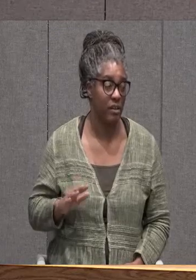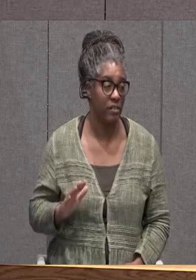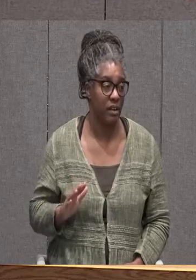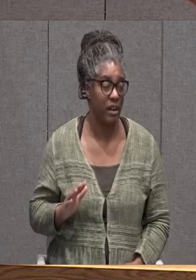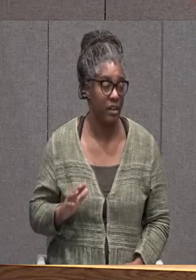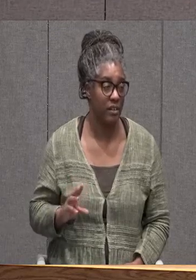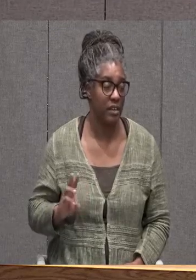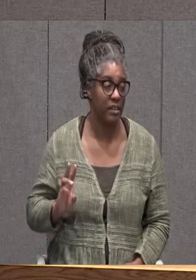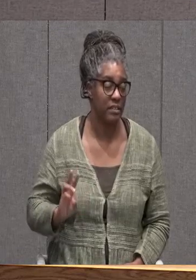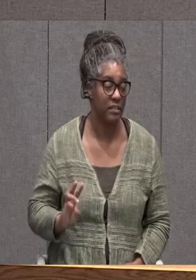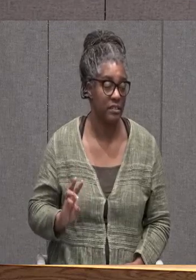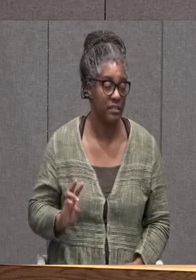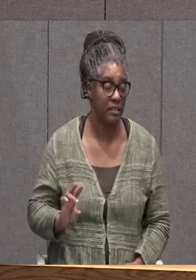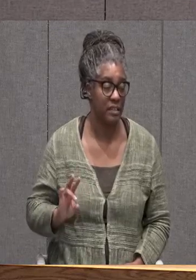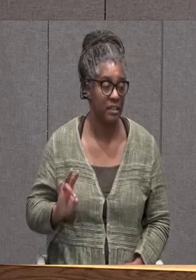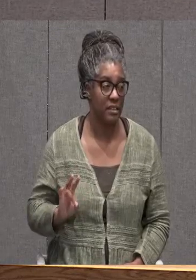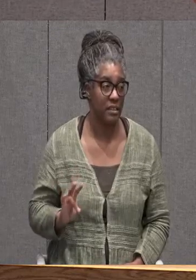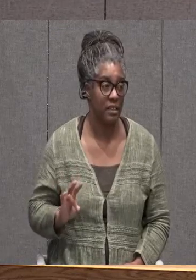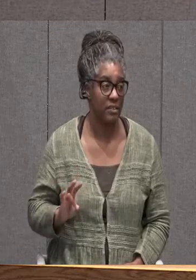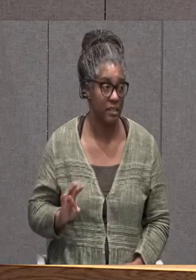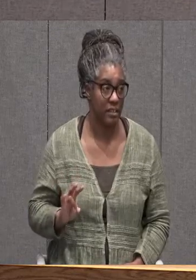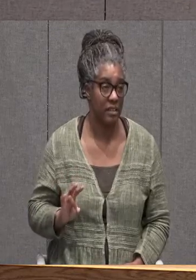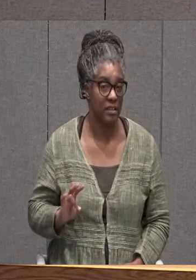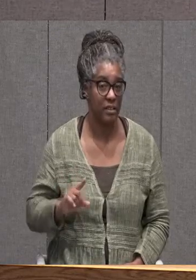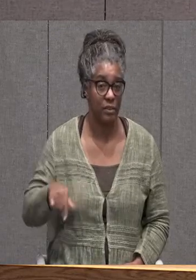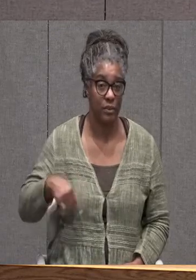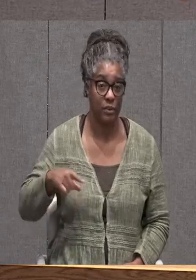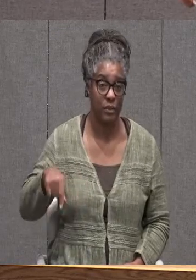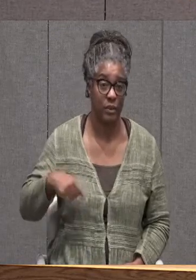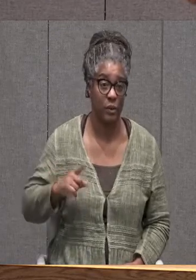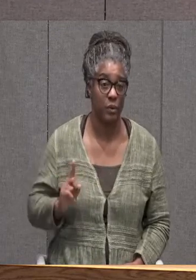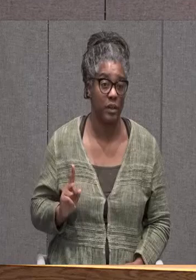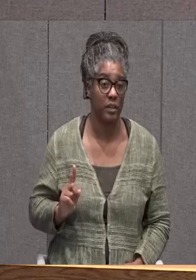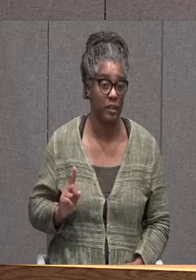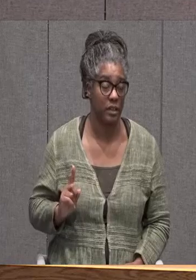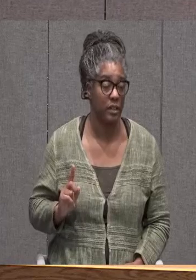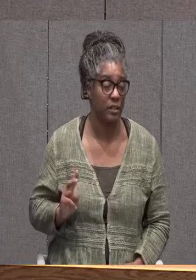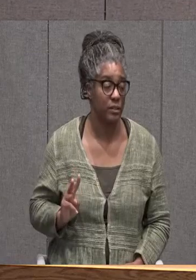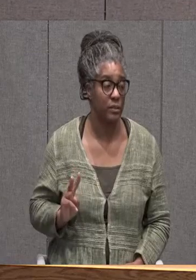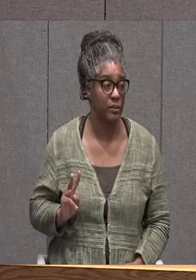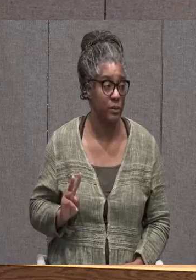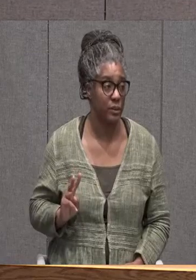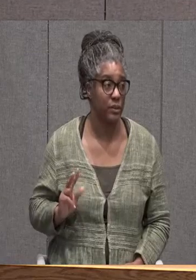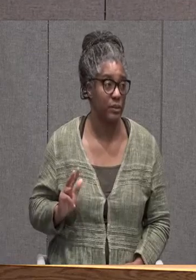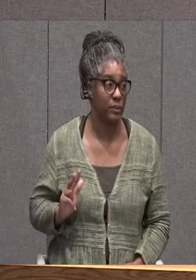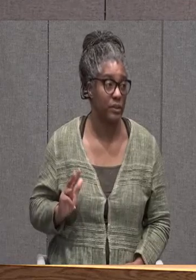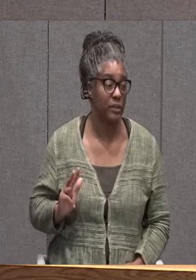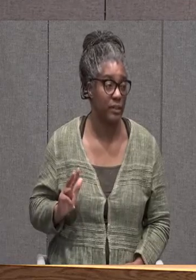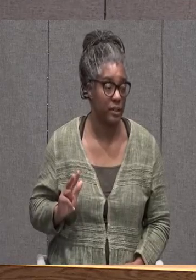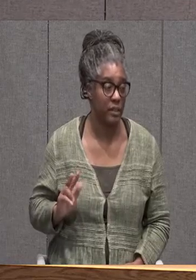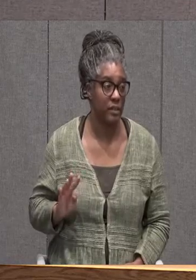five, six, seven, turn around, and one, two, three, four, five, six,